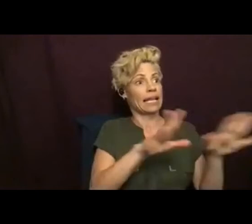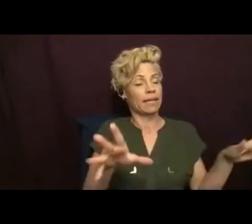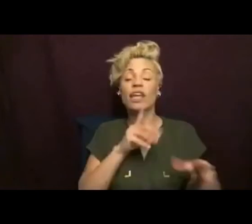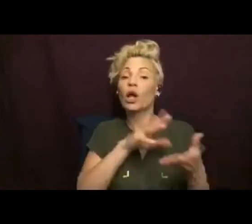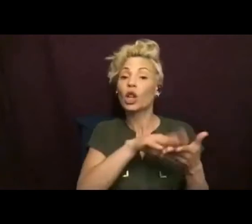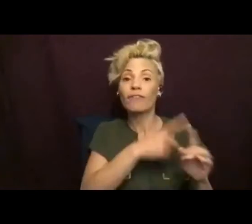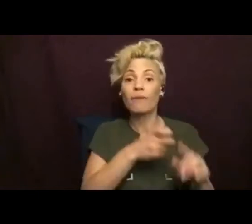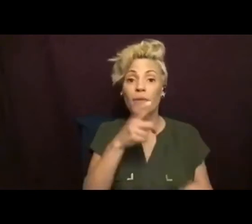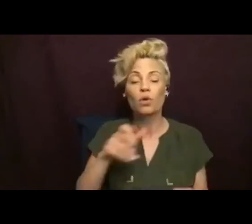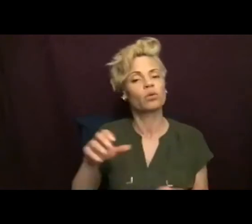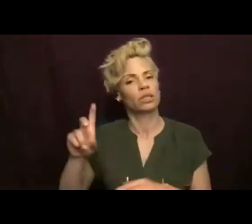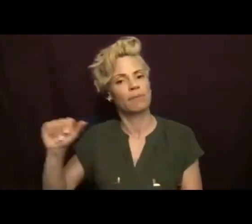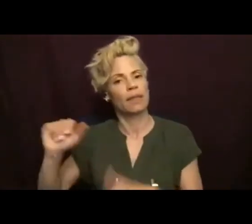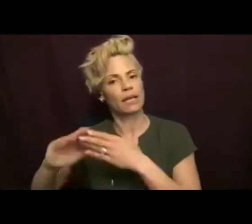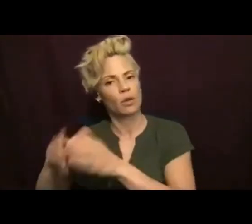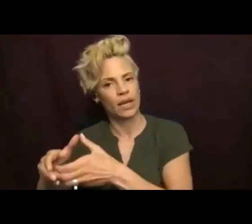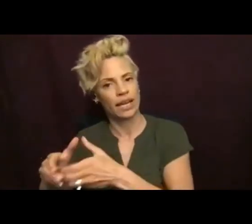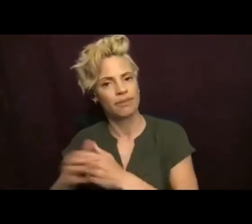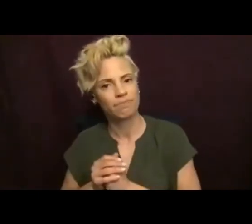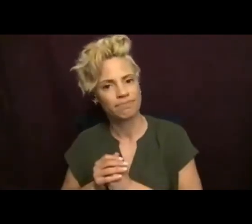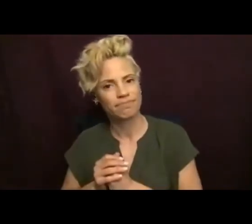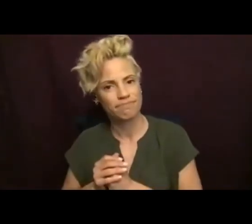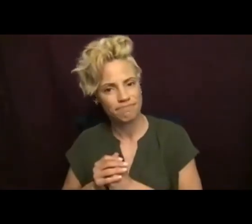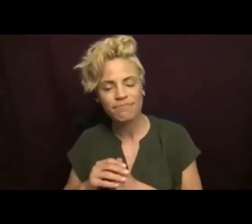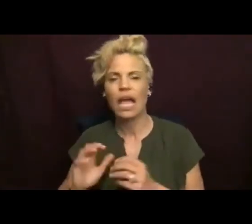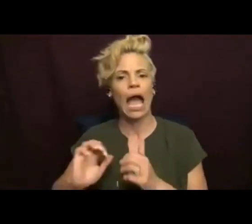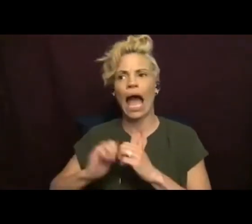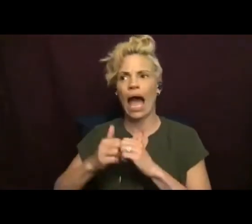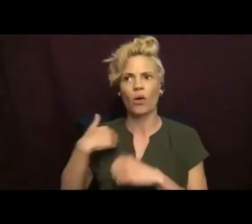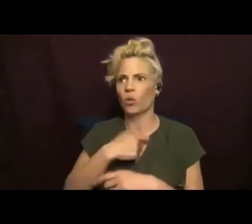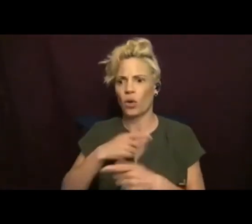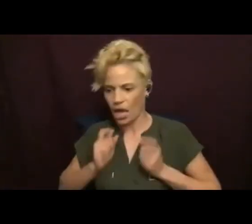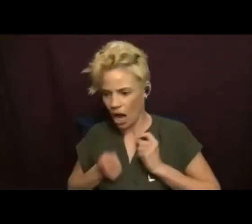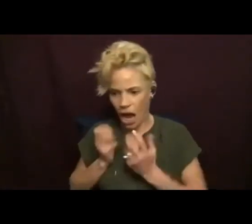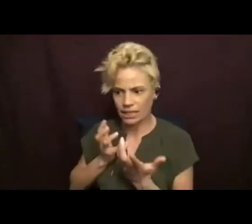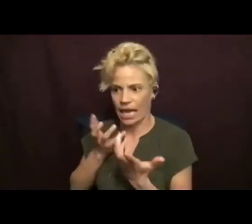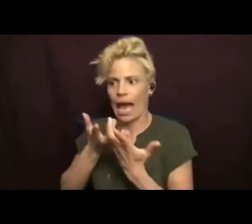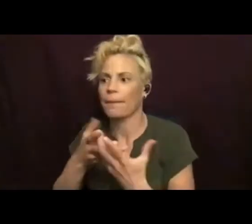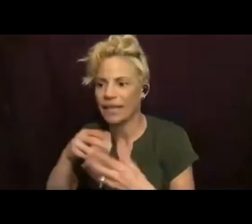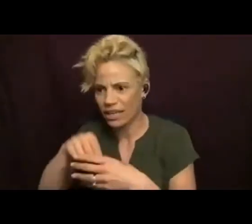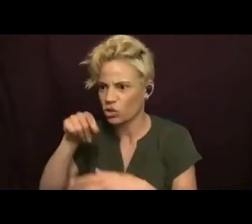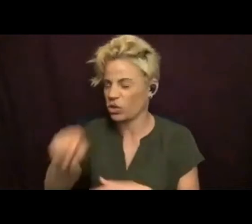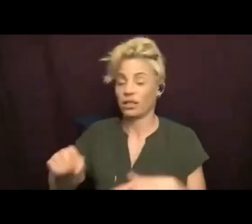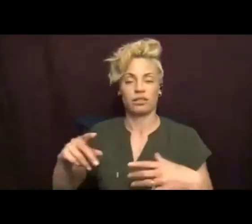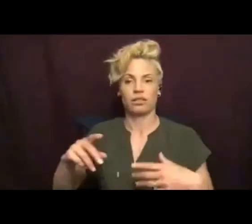How do you make the most, and how do you adapt into a, and what seems an untenable situation